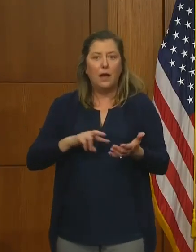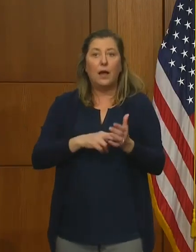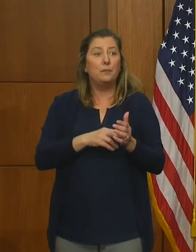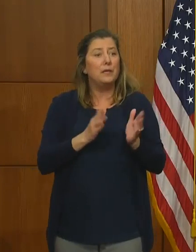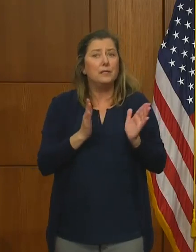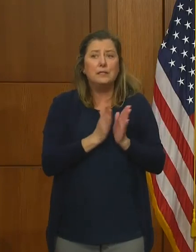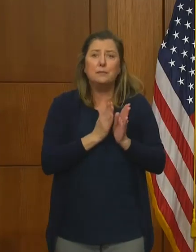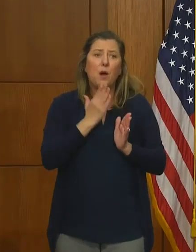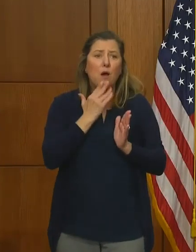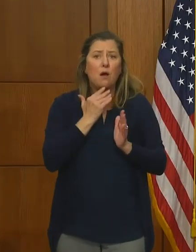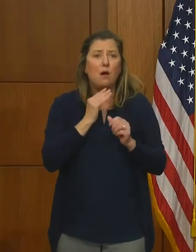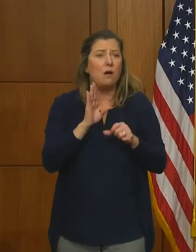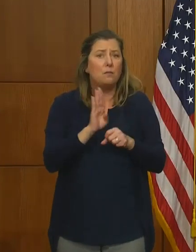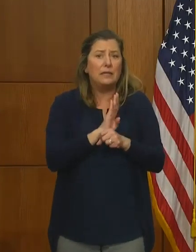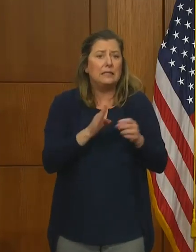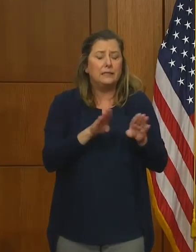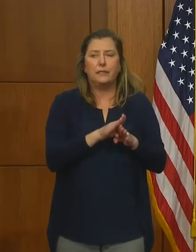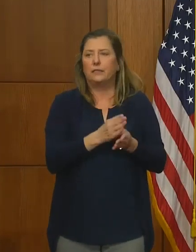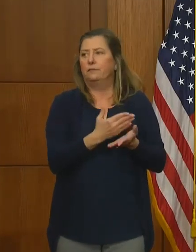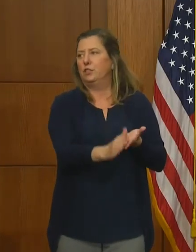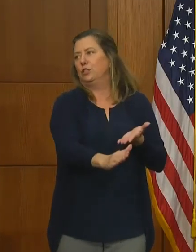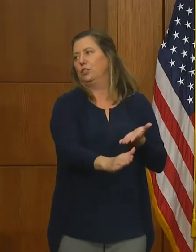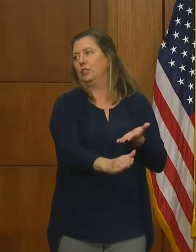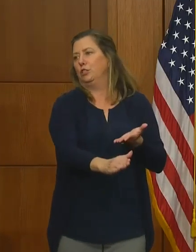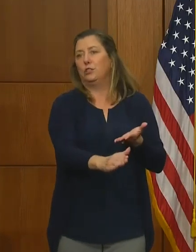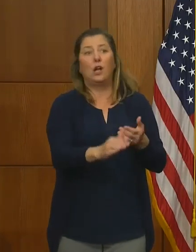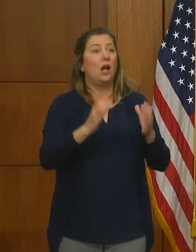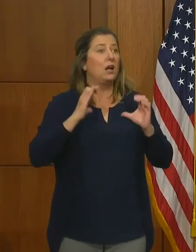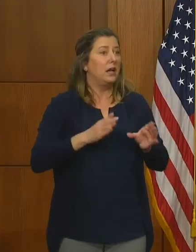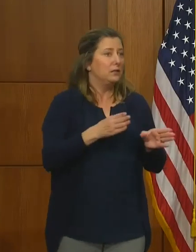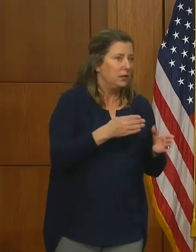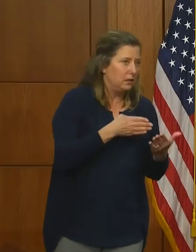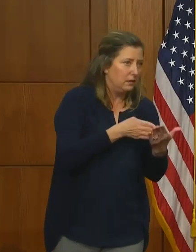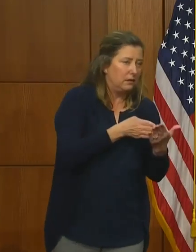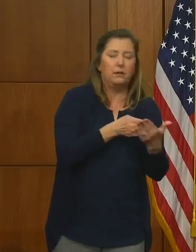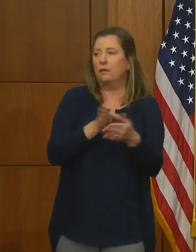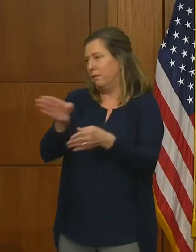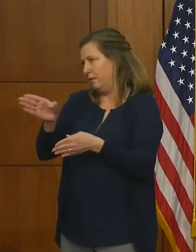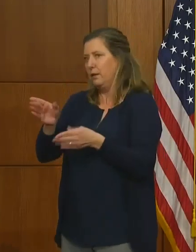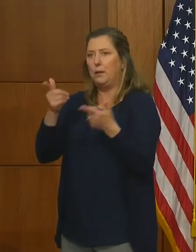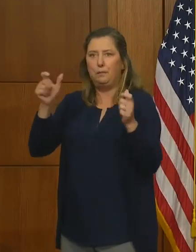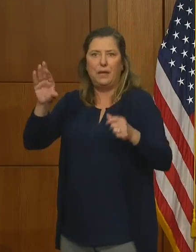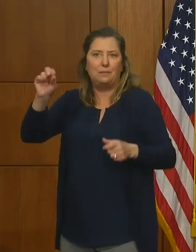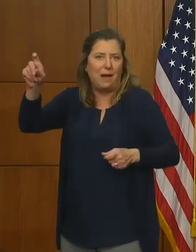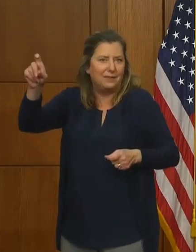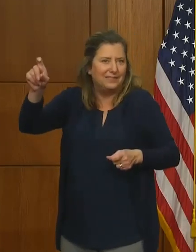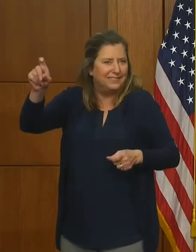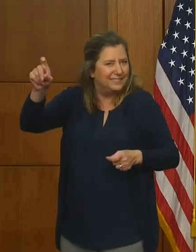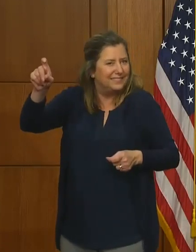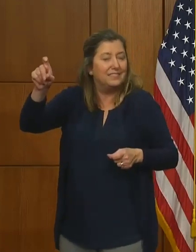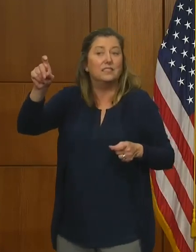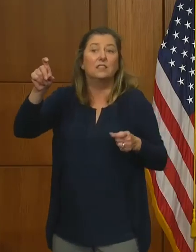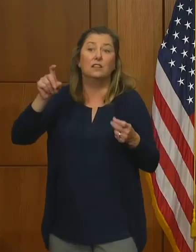WOULD DO TWO THINGS ONE IT WOULD DRIVE THE SMALL MOM AND POP STORES THAT YOU REFERENCE OUT OF BUSINESS AND DRIVE THEIR